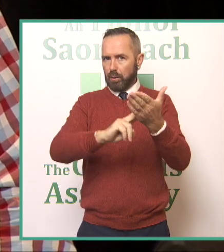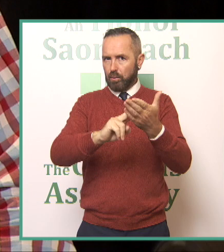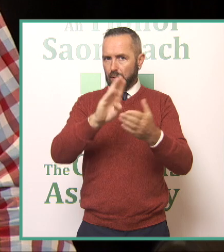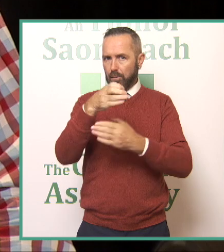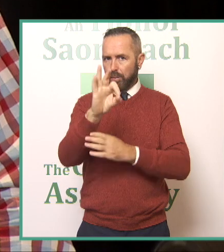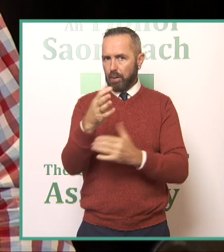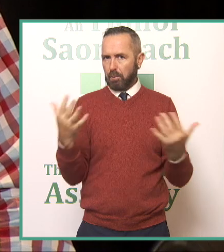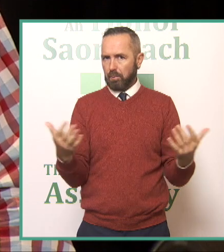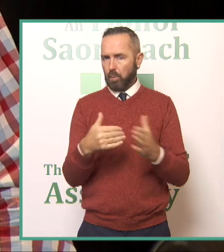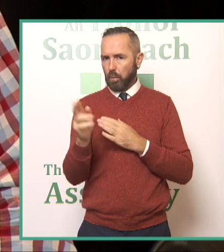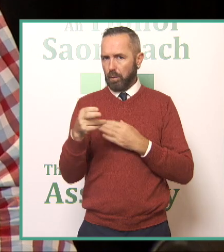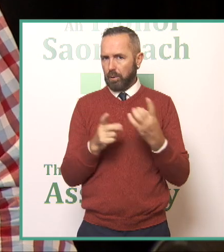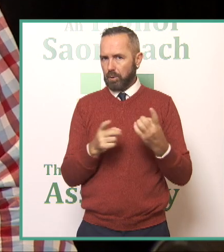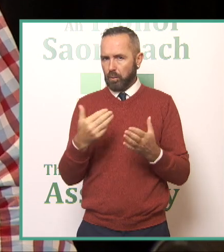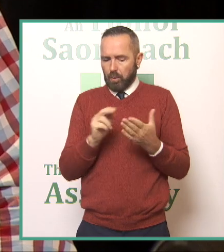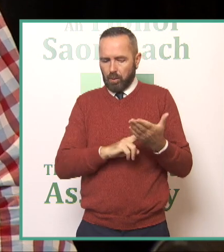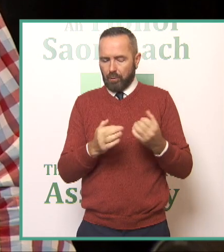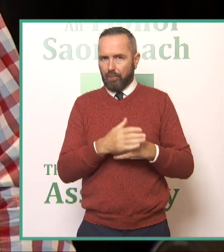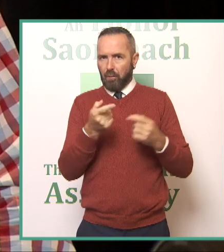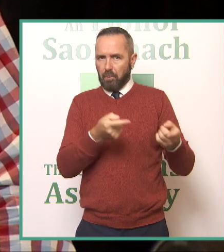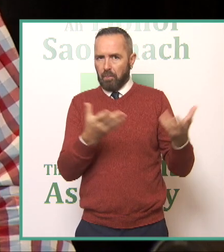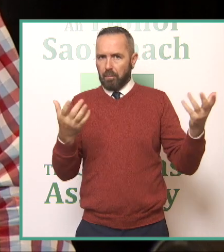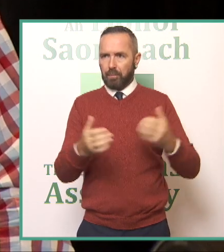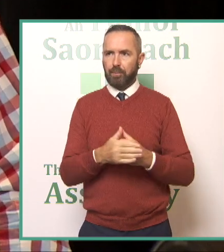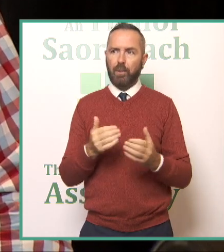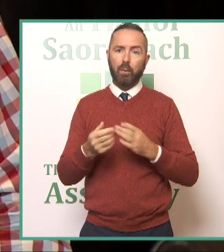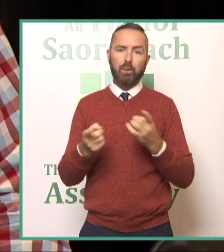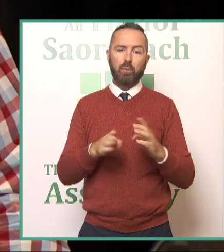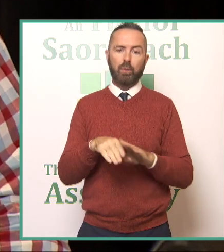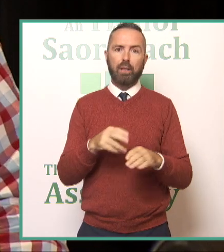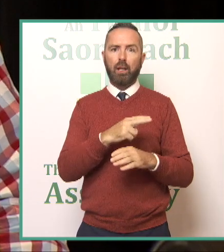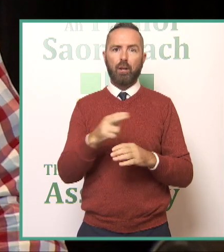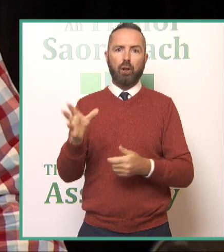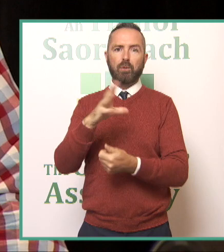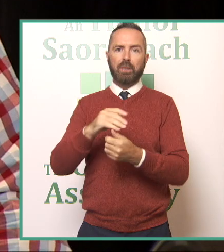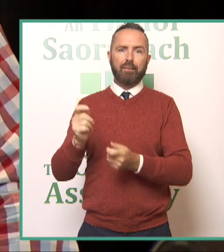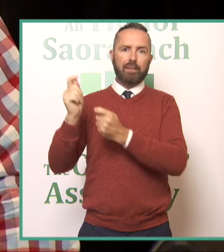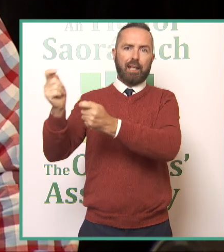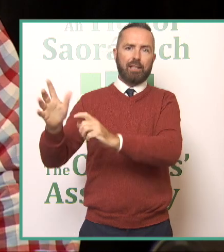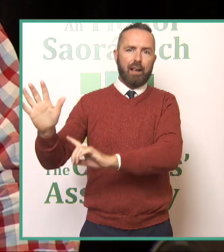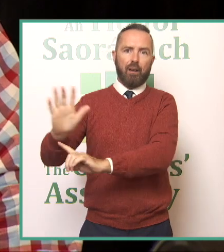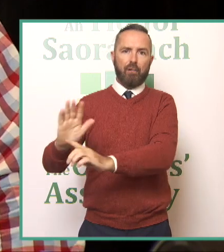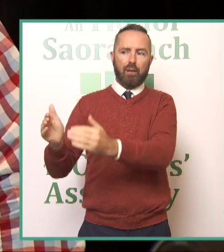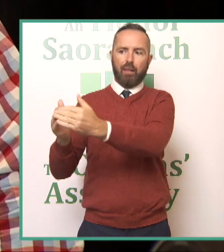What what what we were doing with the with the non-designated part about where where we're cutting. and